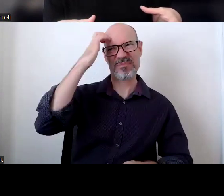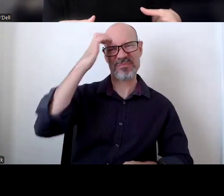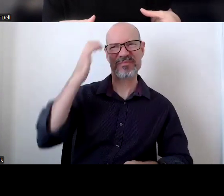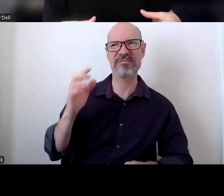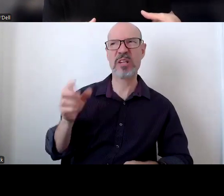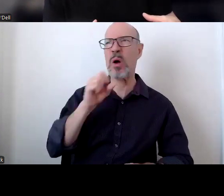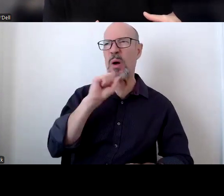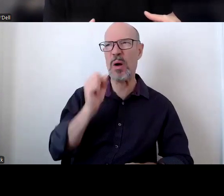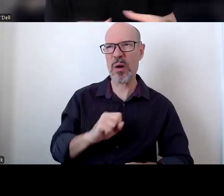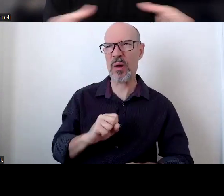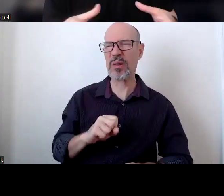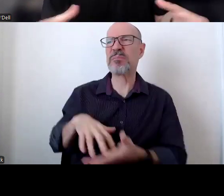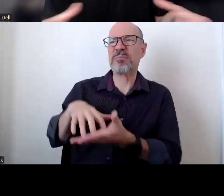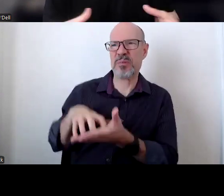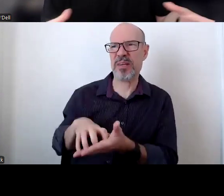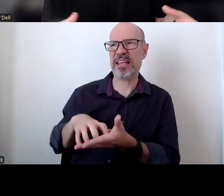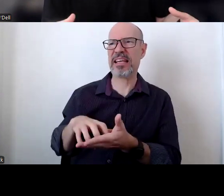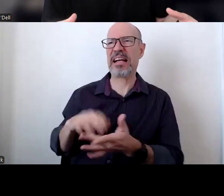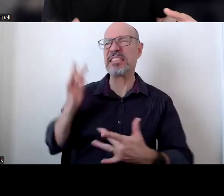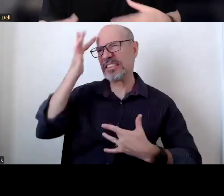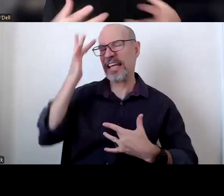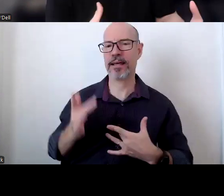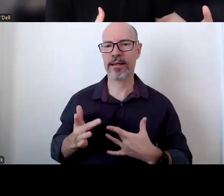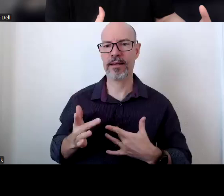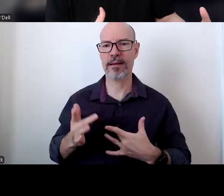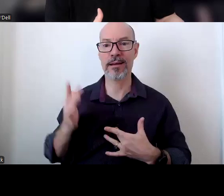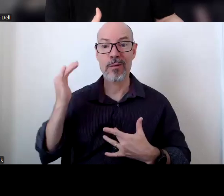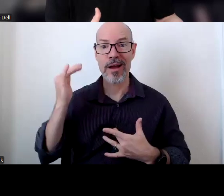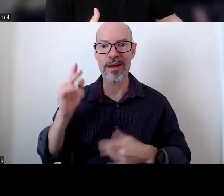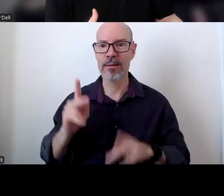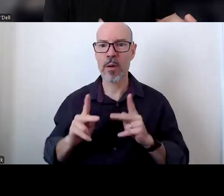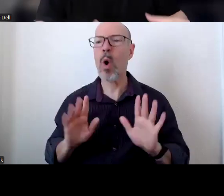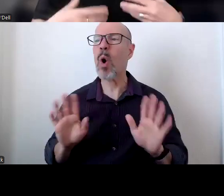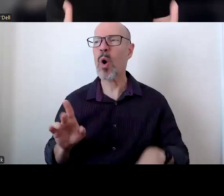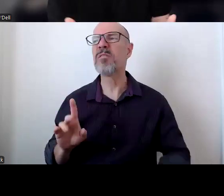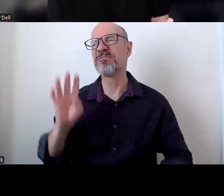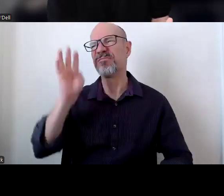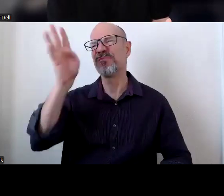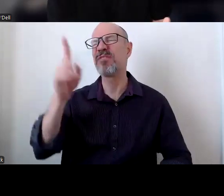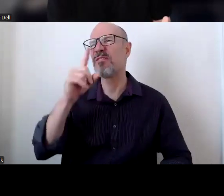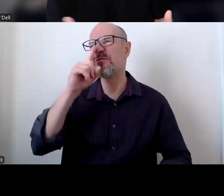Often people pretend -- they stop responding to you because they don't understand.